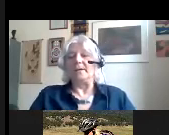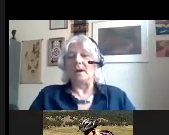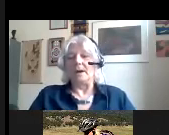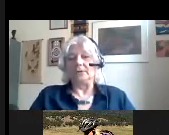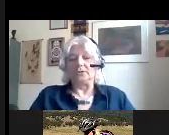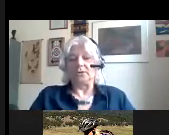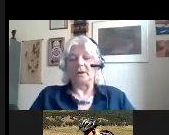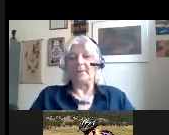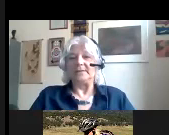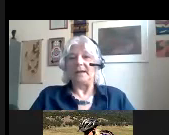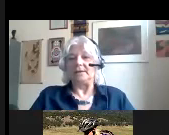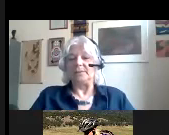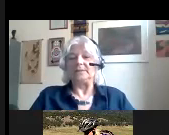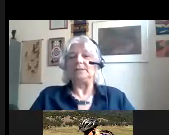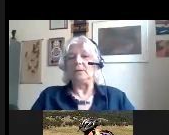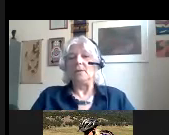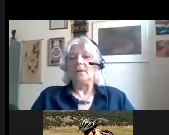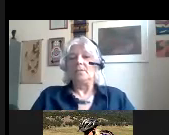in a higher socioeconomic status, but still more